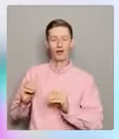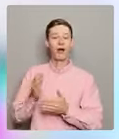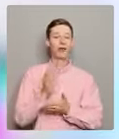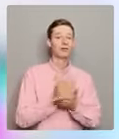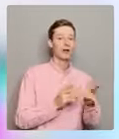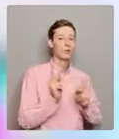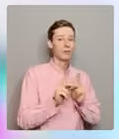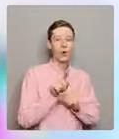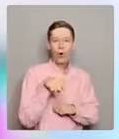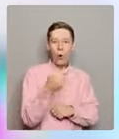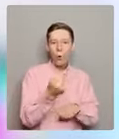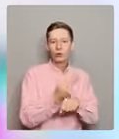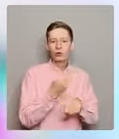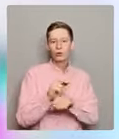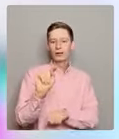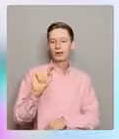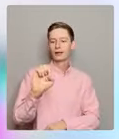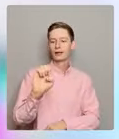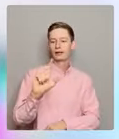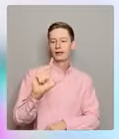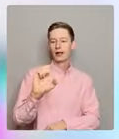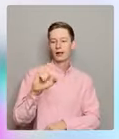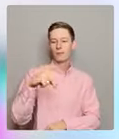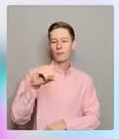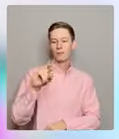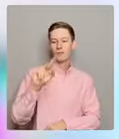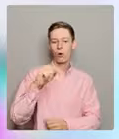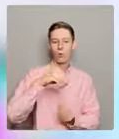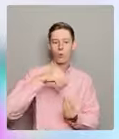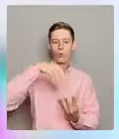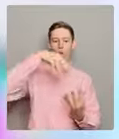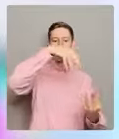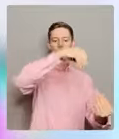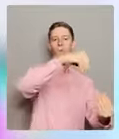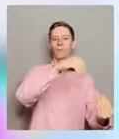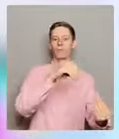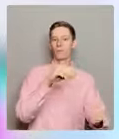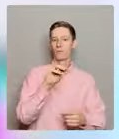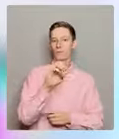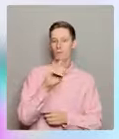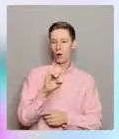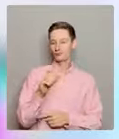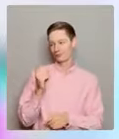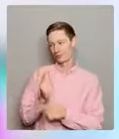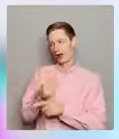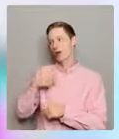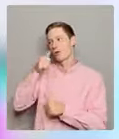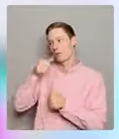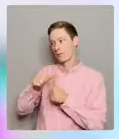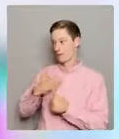Yeah, and I remember that, in addition to all your internal teams at Armature Studio,